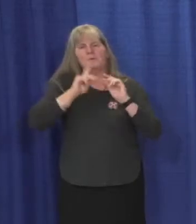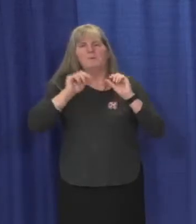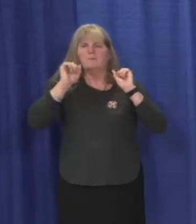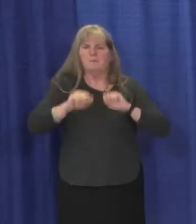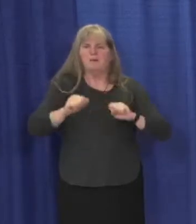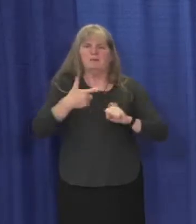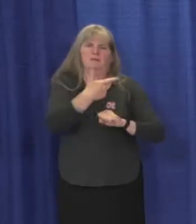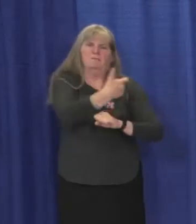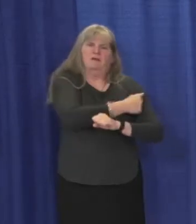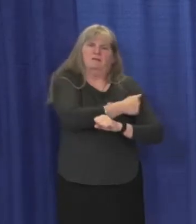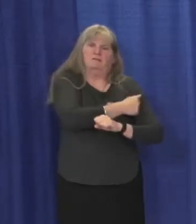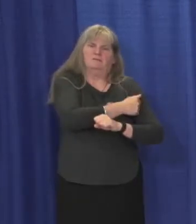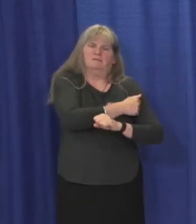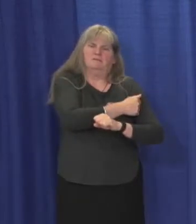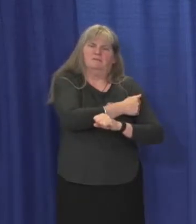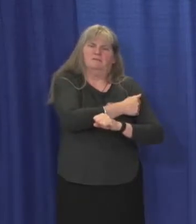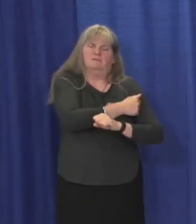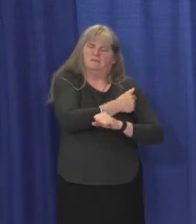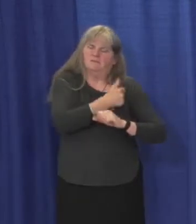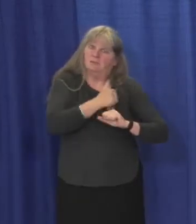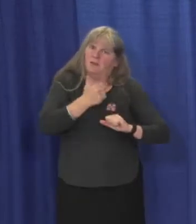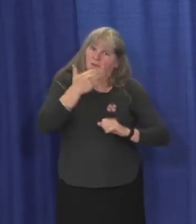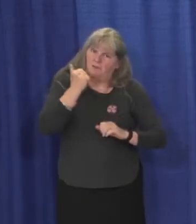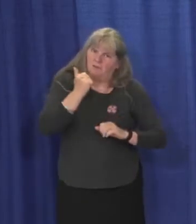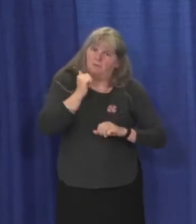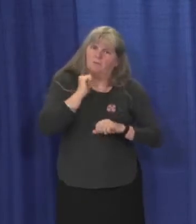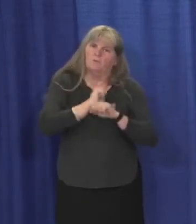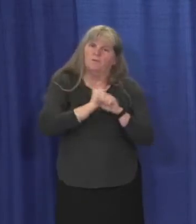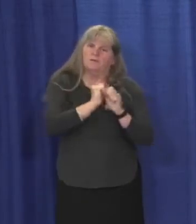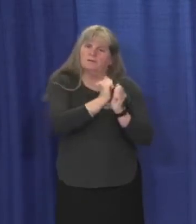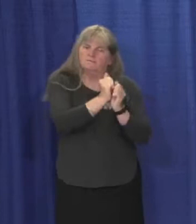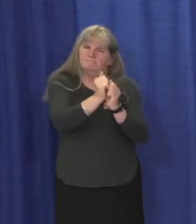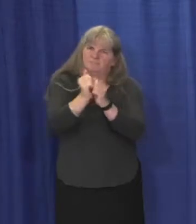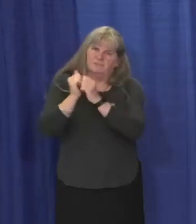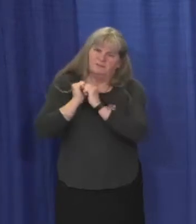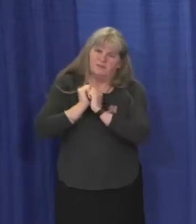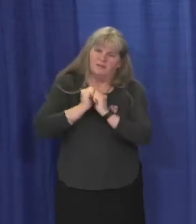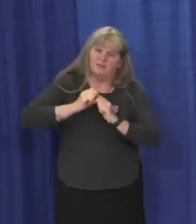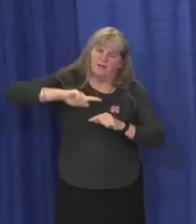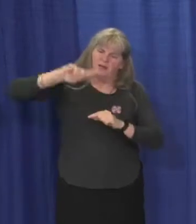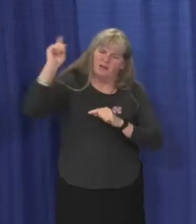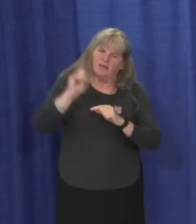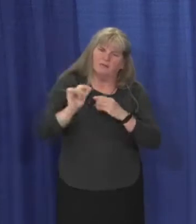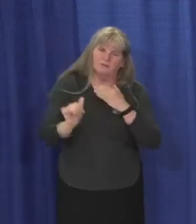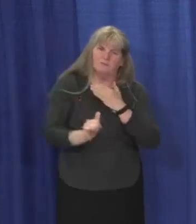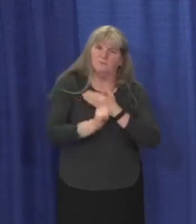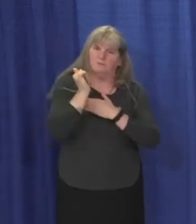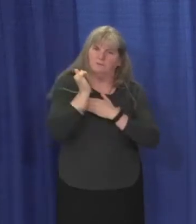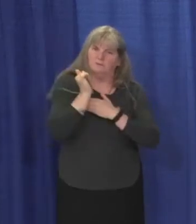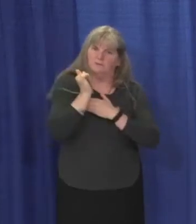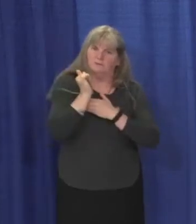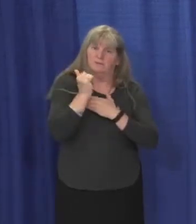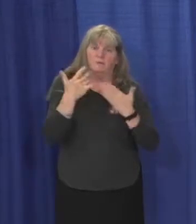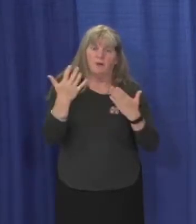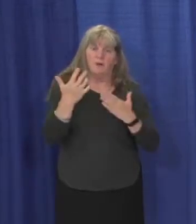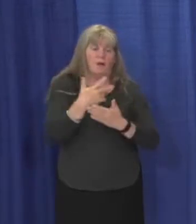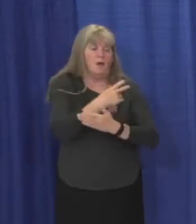vaccinated as possible. We need to work together on decreasing the real threats from the virus which are